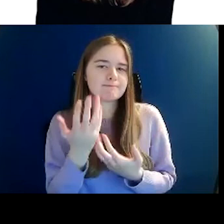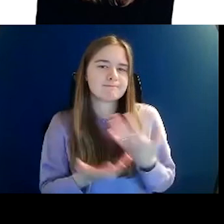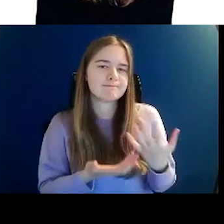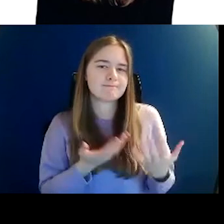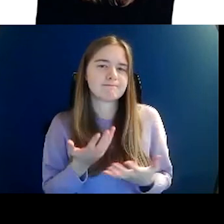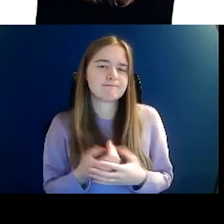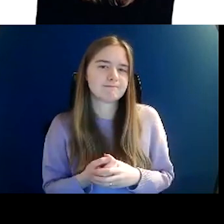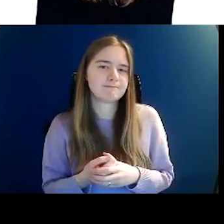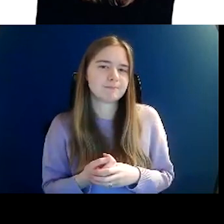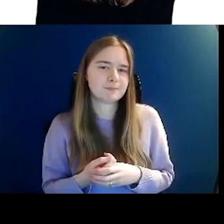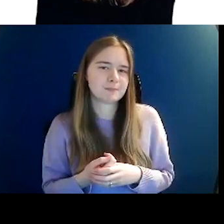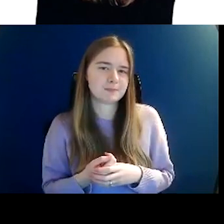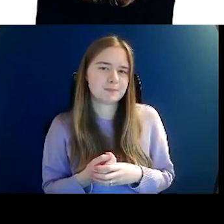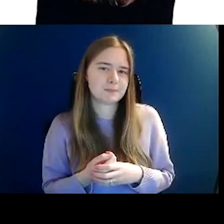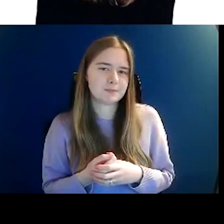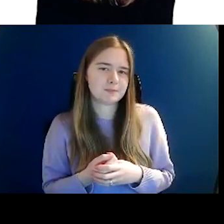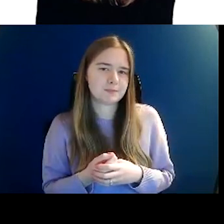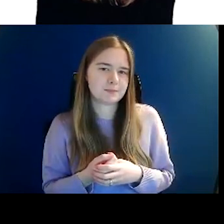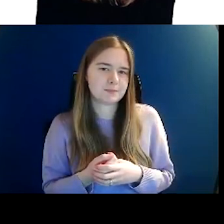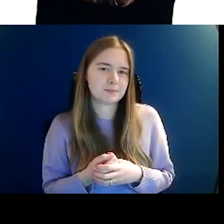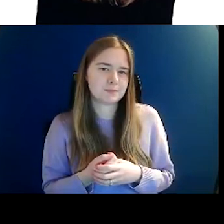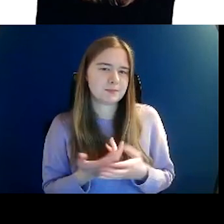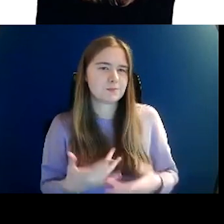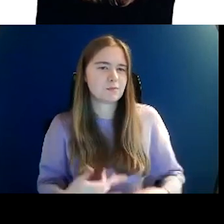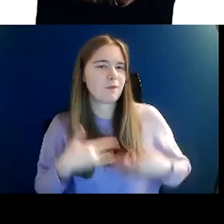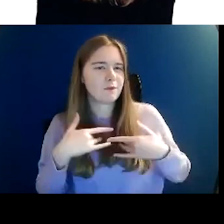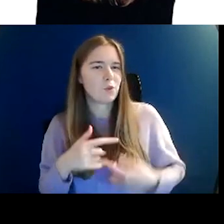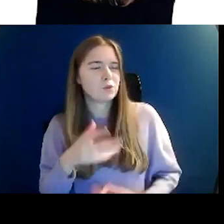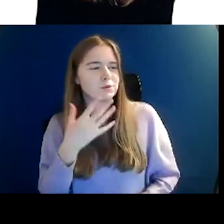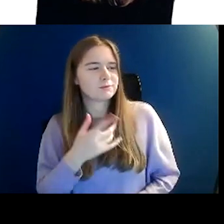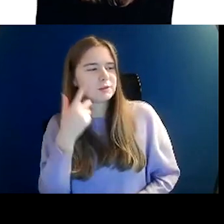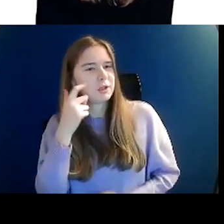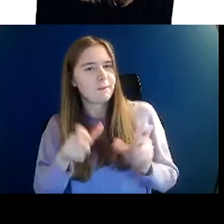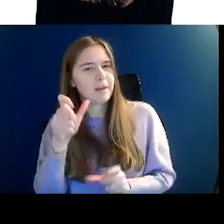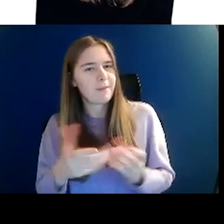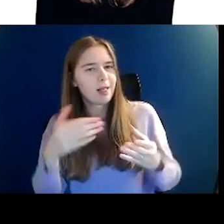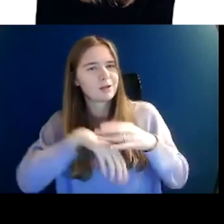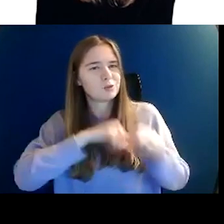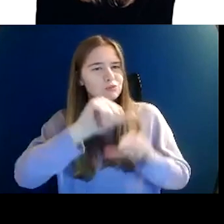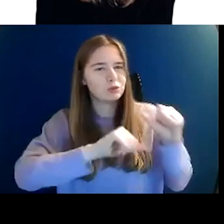the ideas and views of young people in the process of how places are made?